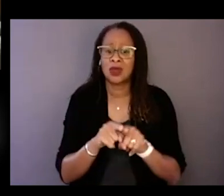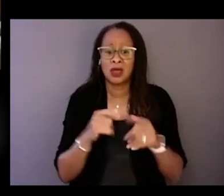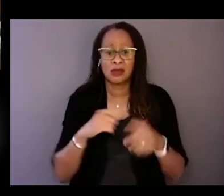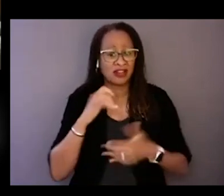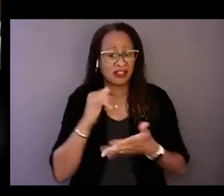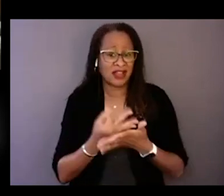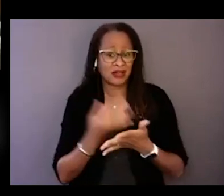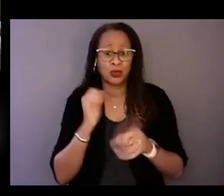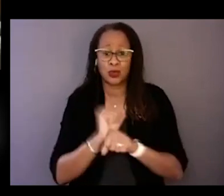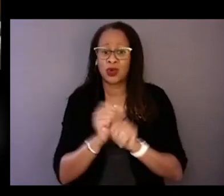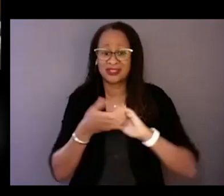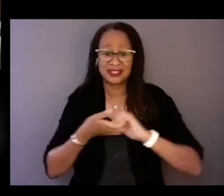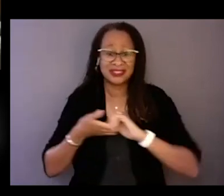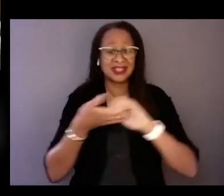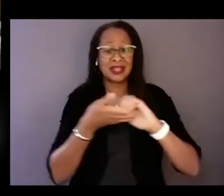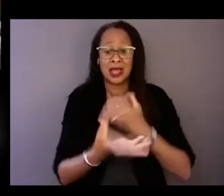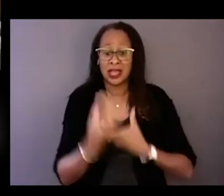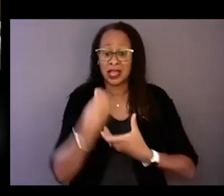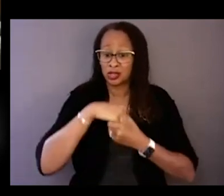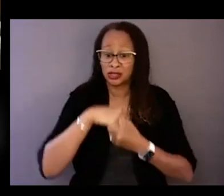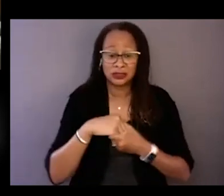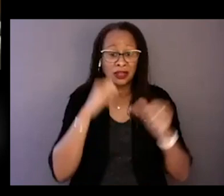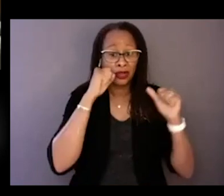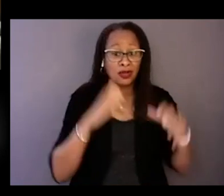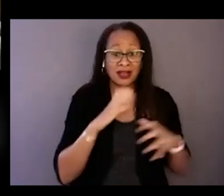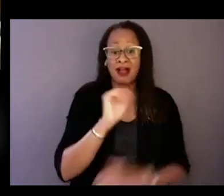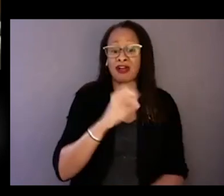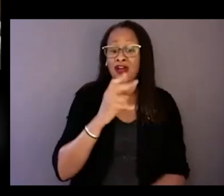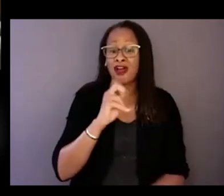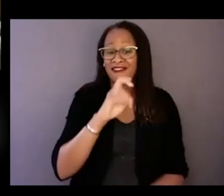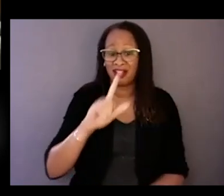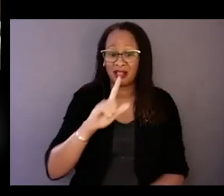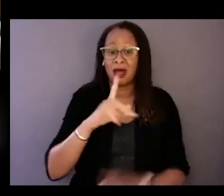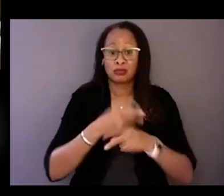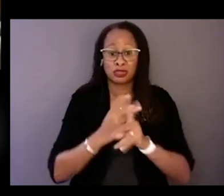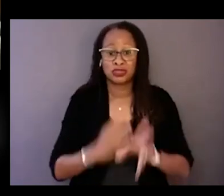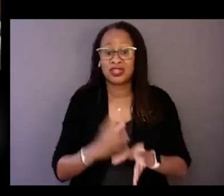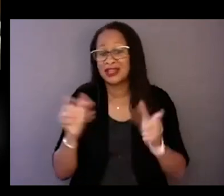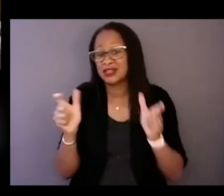That large team includes an incredible archival producer and a small team that worked on her behalf.